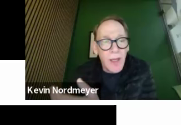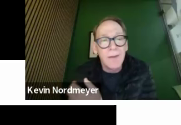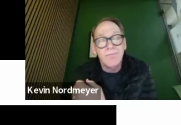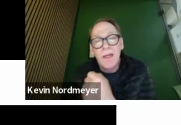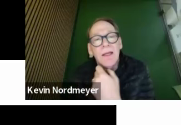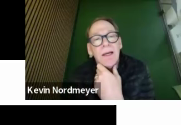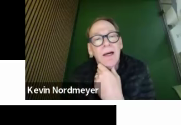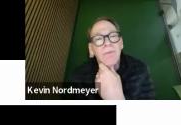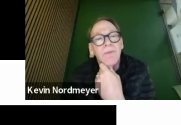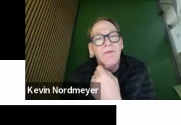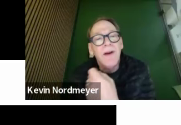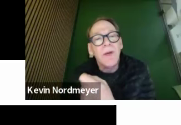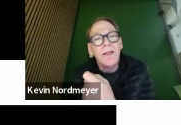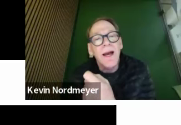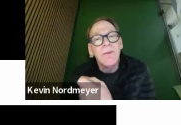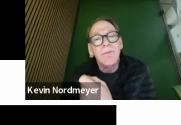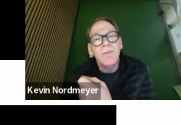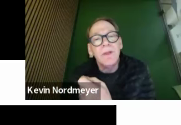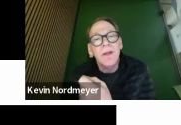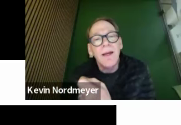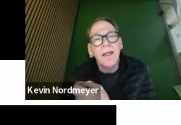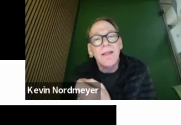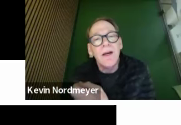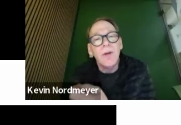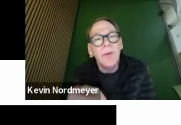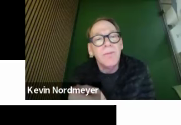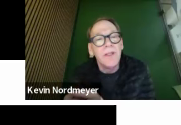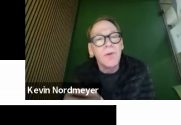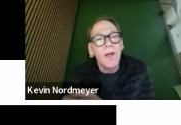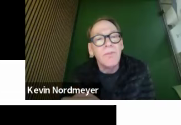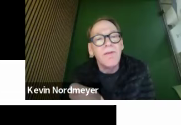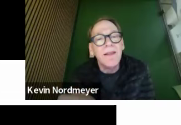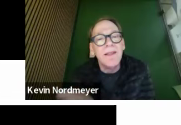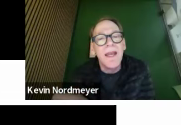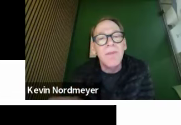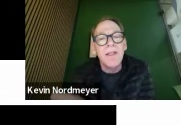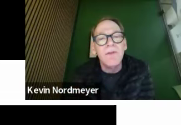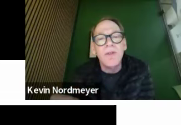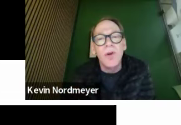Okay, the following guidelines underpin principle one, provide the same means of use